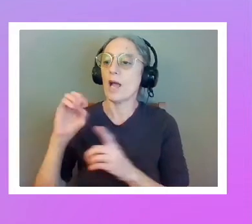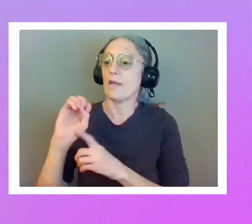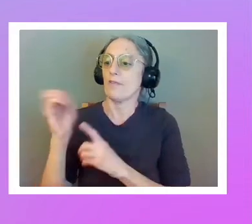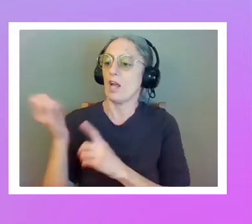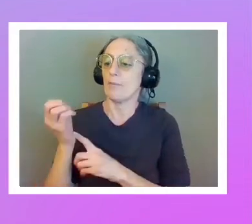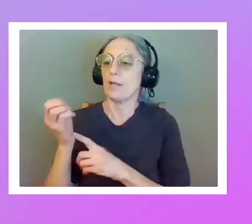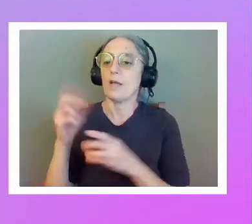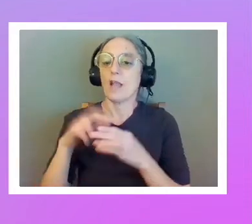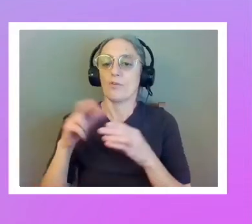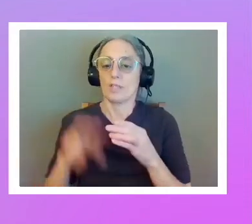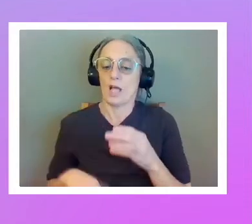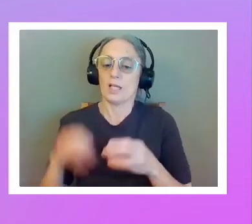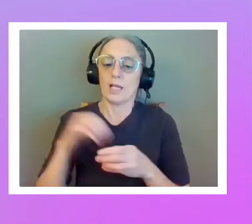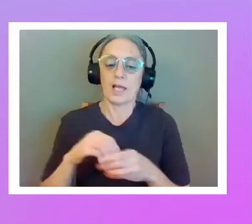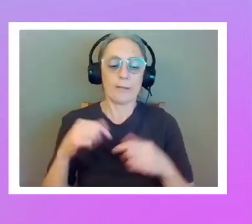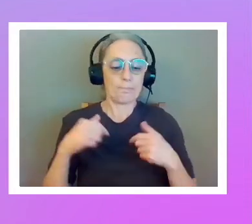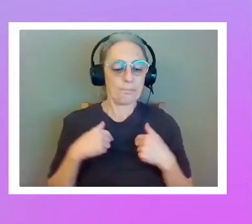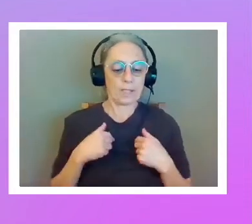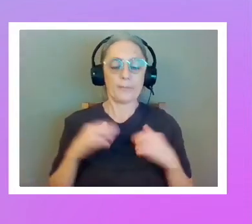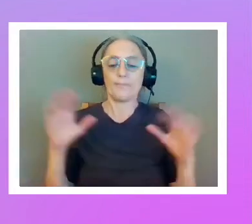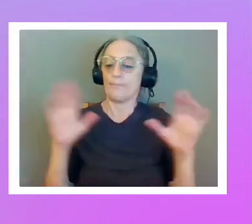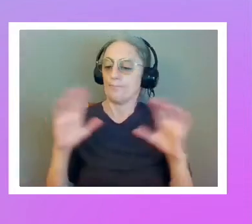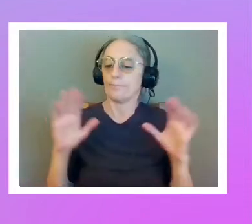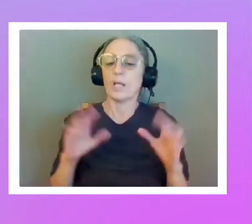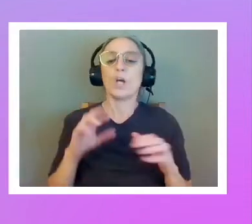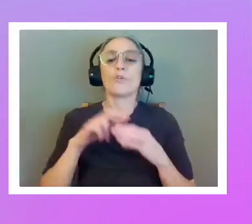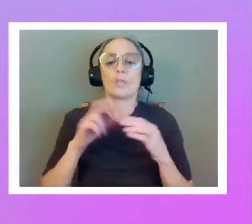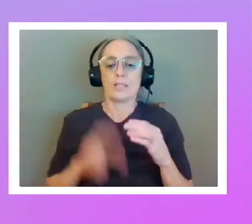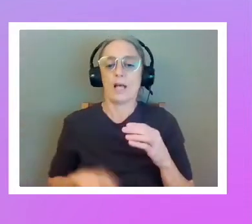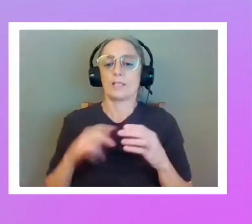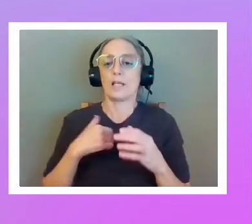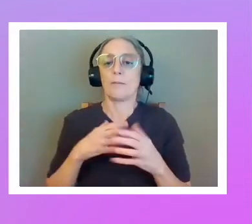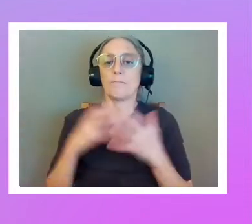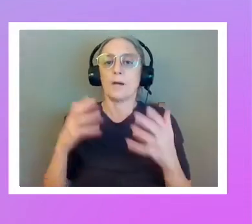which resulted in much happier outcomes let me tell you.